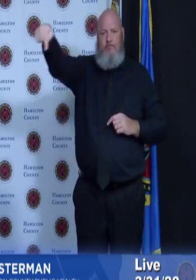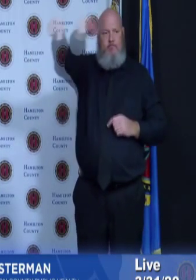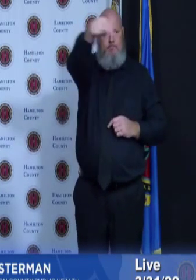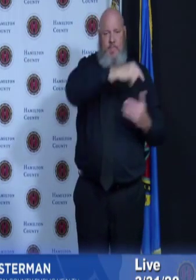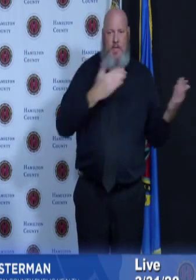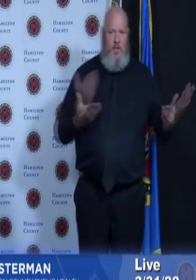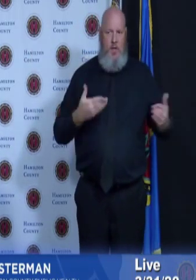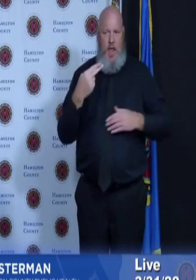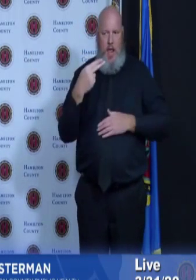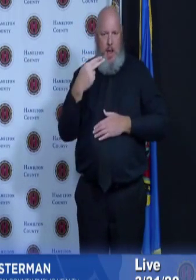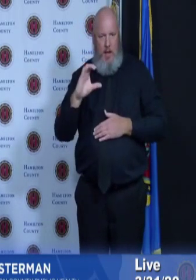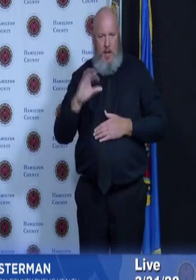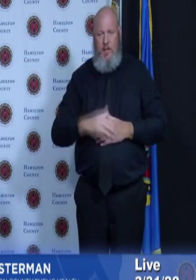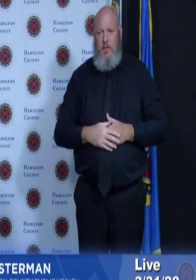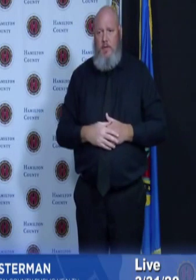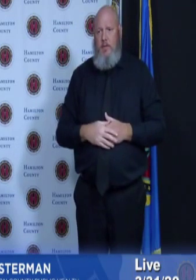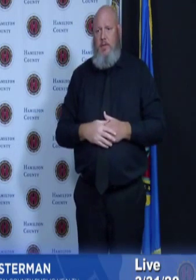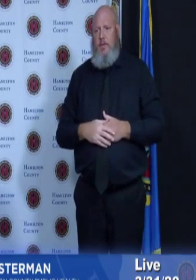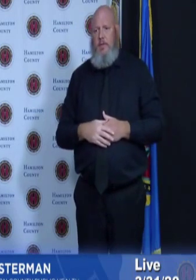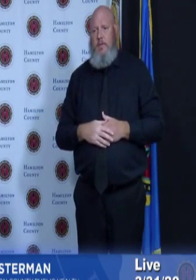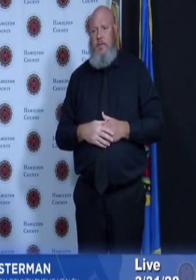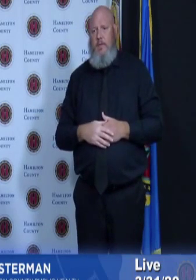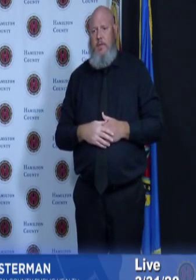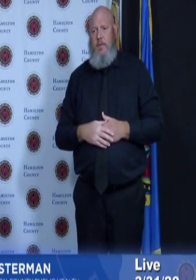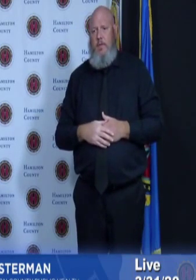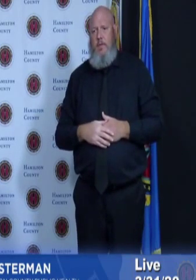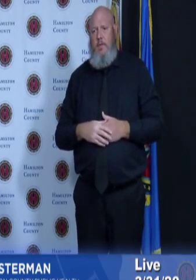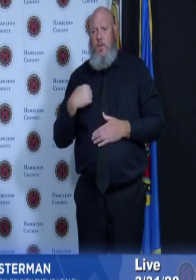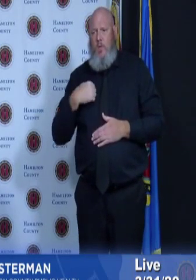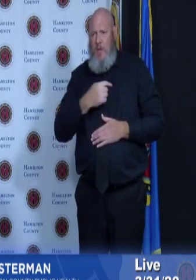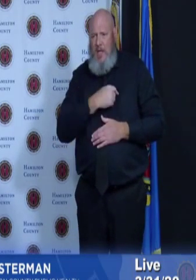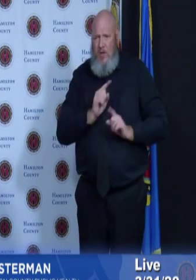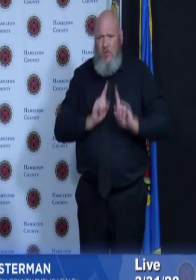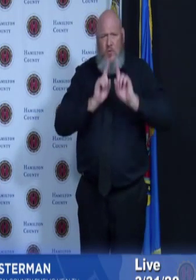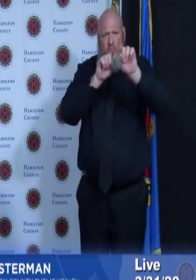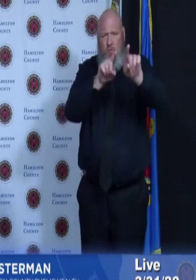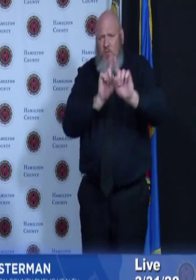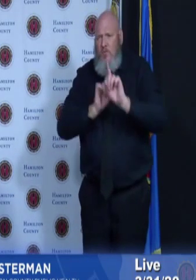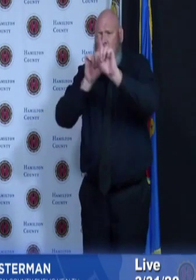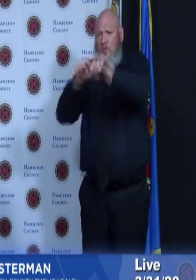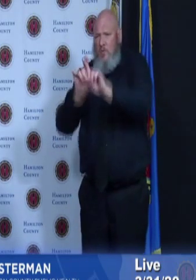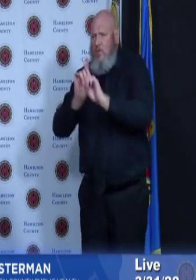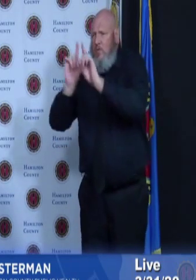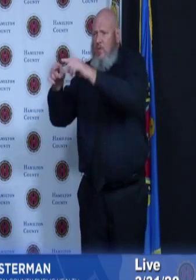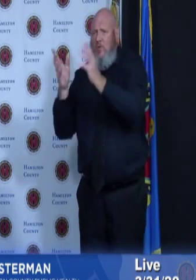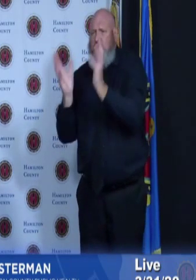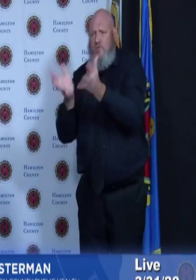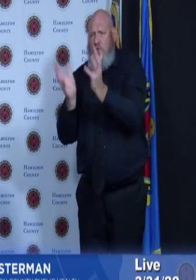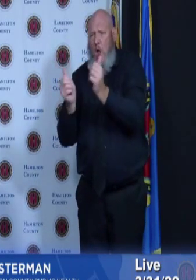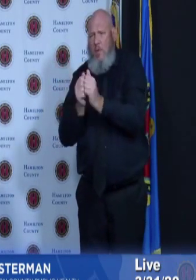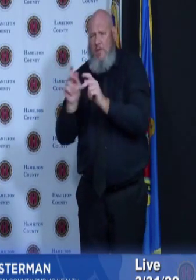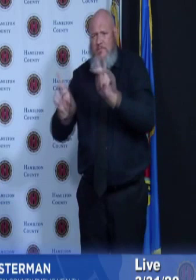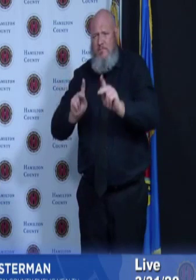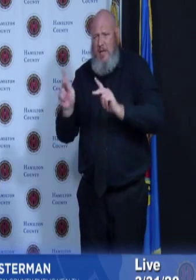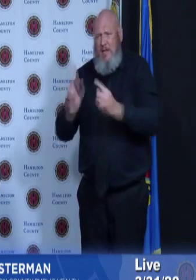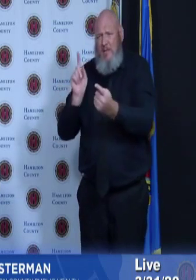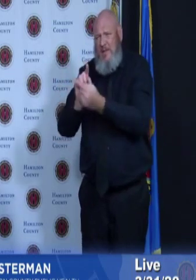business owner or the group of individuals that are congregating at a park and are able to gain compliance almost always yesterday or two days ago